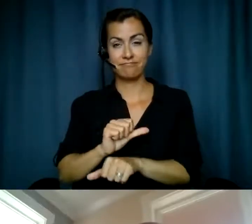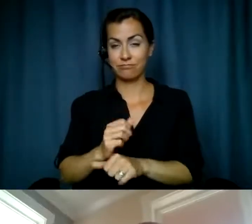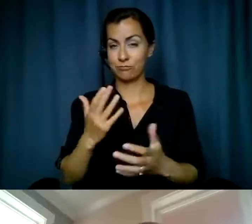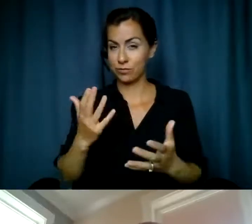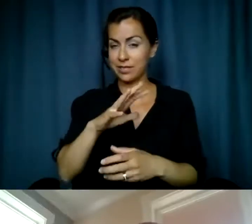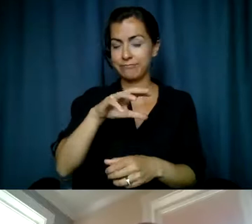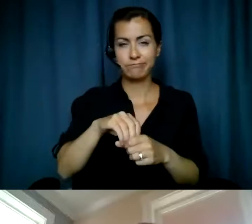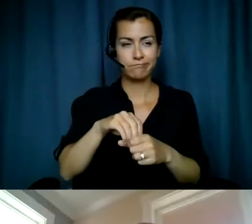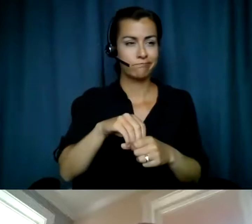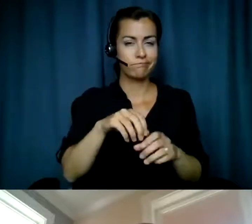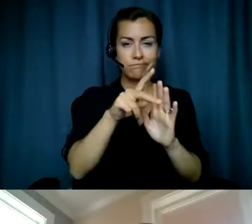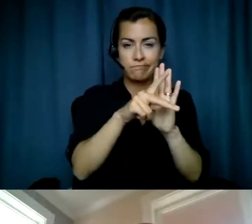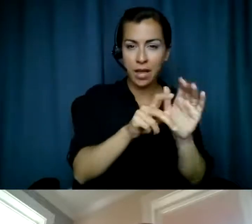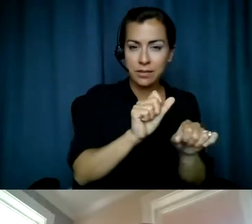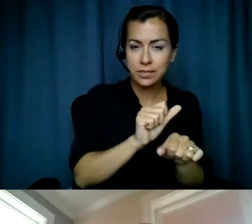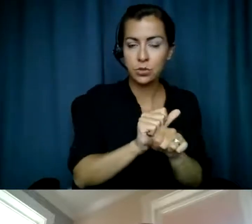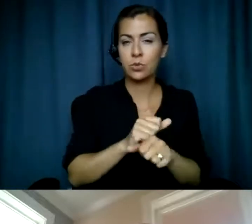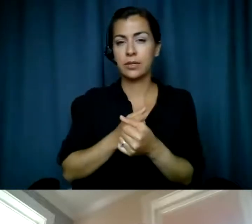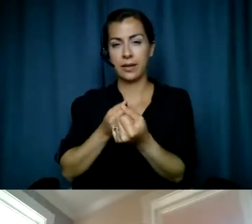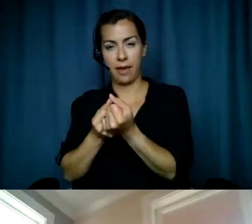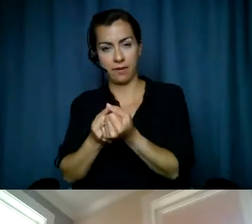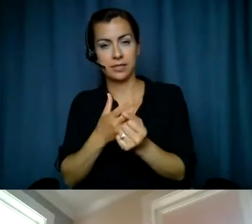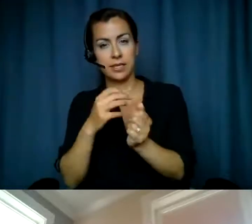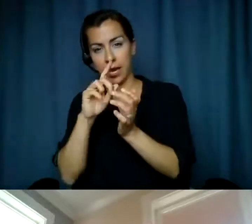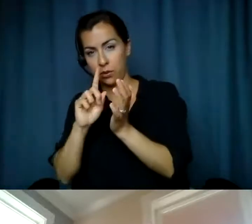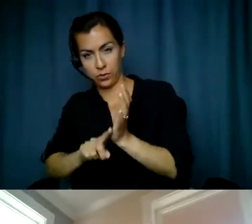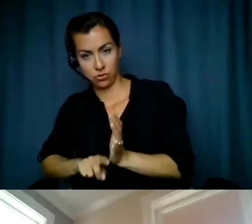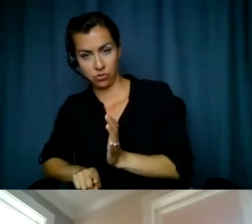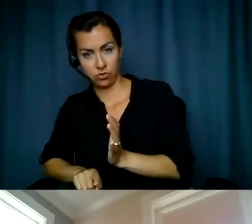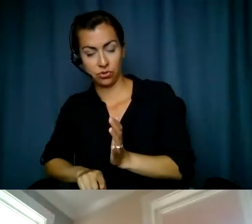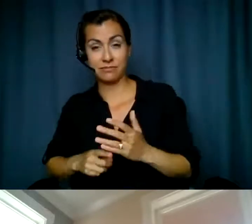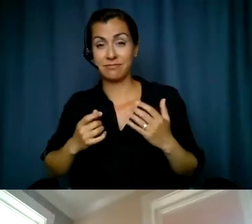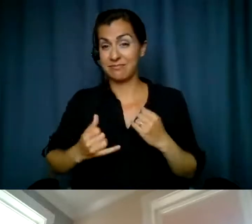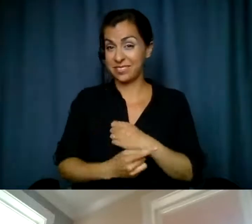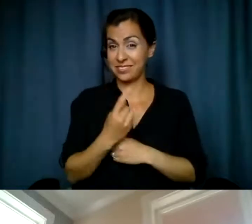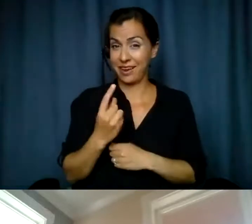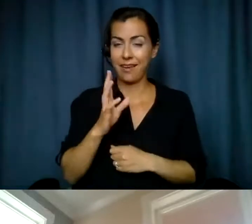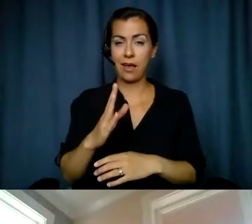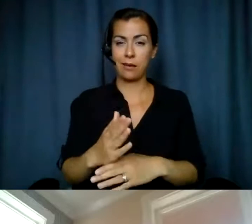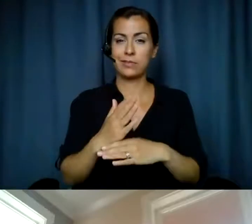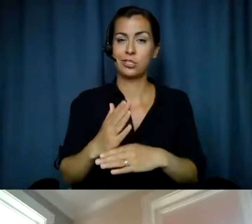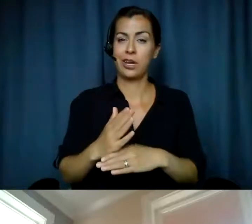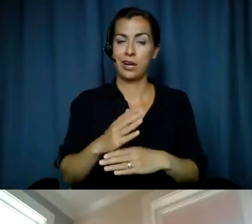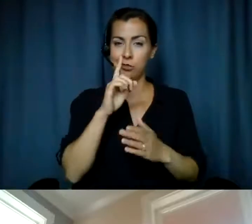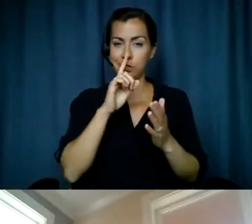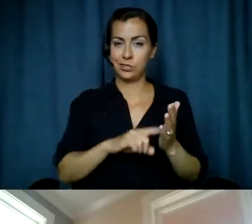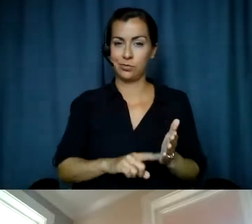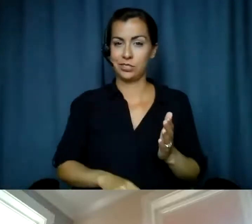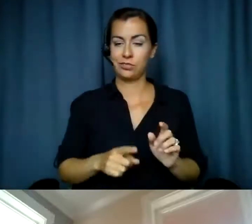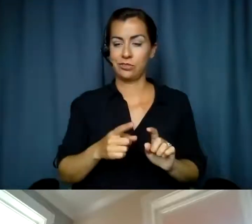information sharing. One of the projects we're working on is identifying states where people with developmental disabilities